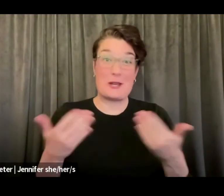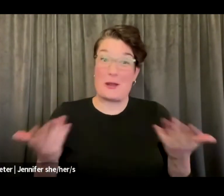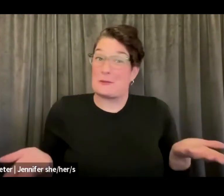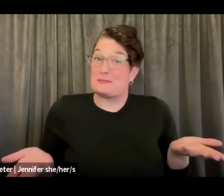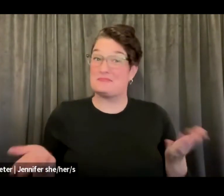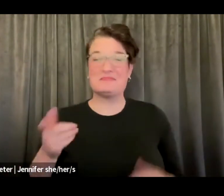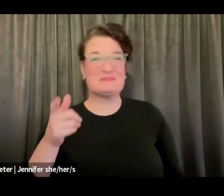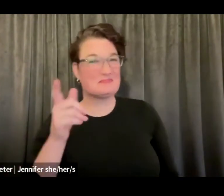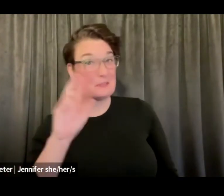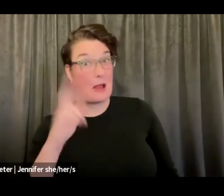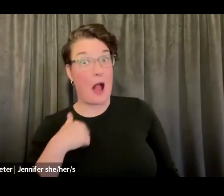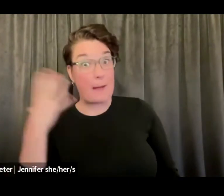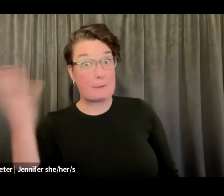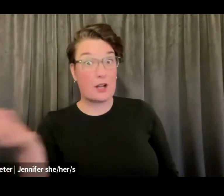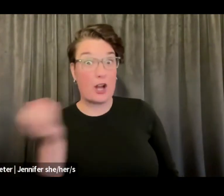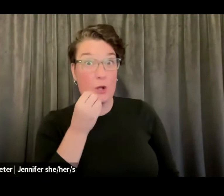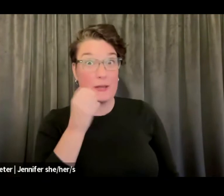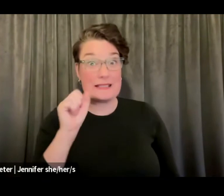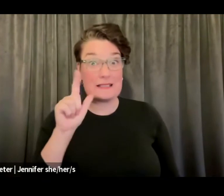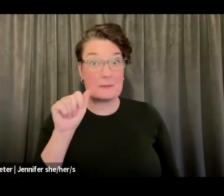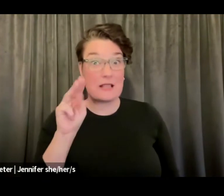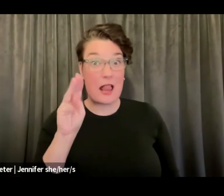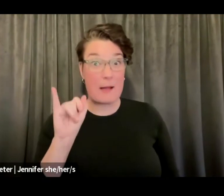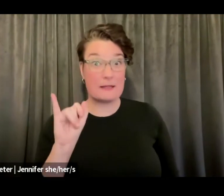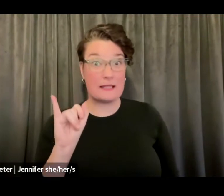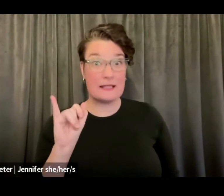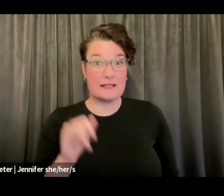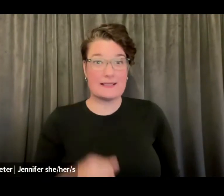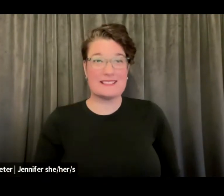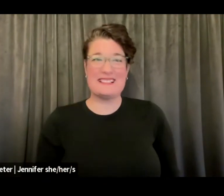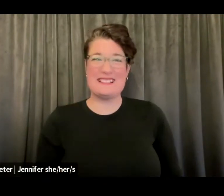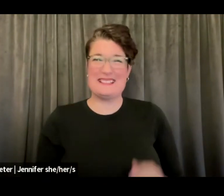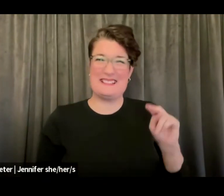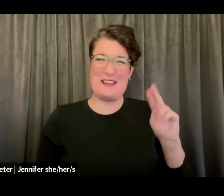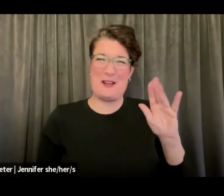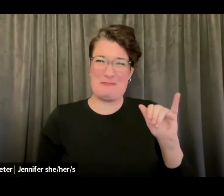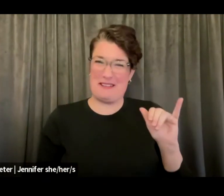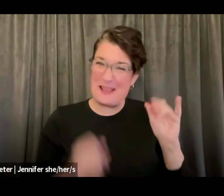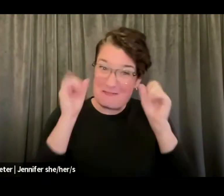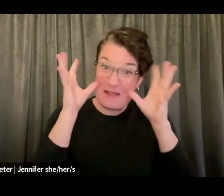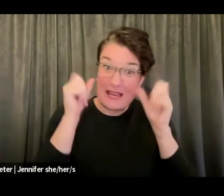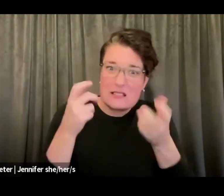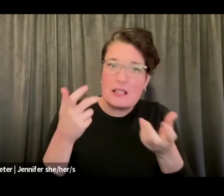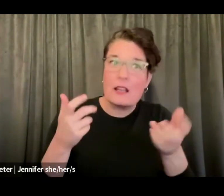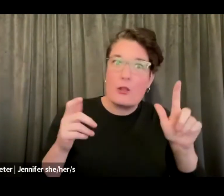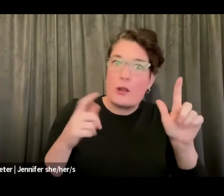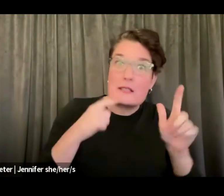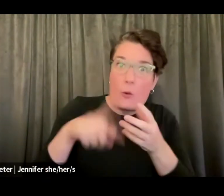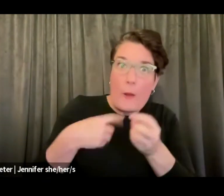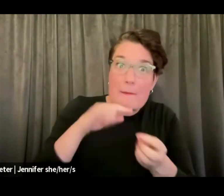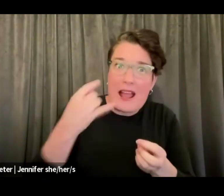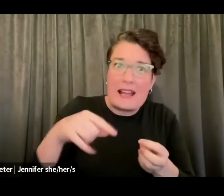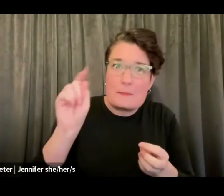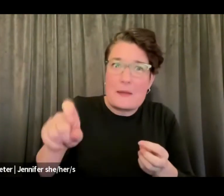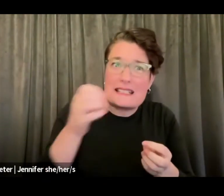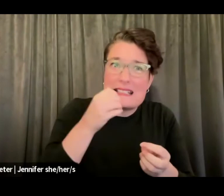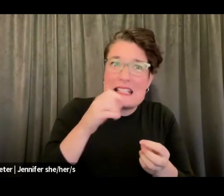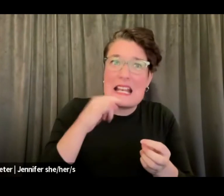Rebekah: Oh perfect I'm gonna go eat some salami Nomy: Amazing Lukaza: honey honey you must eat honey I